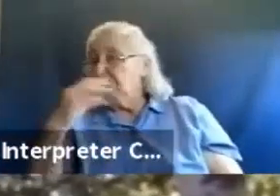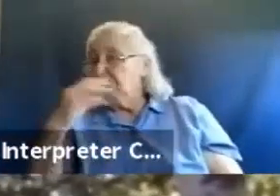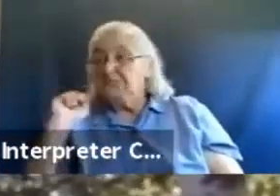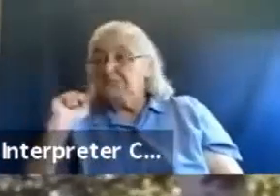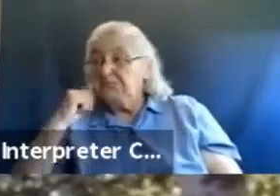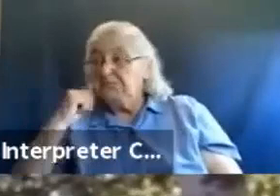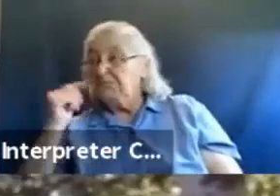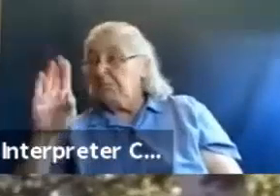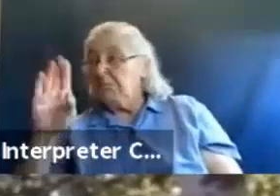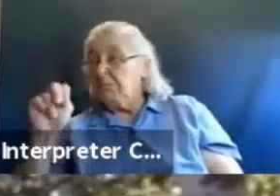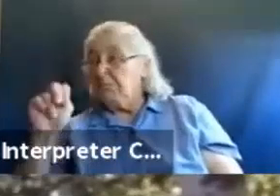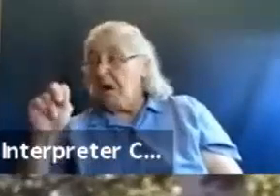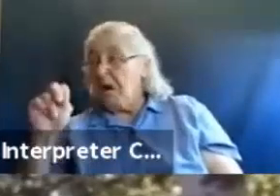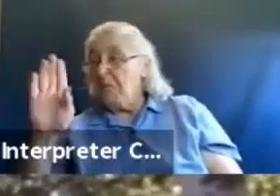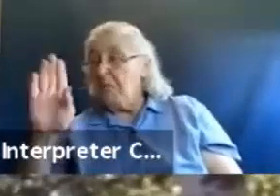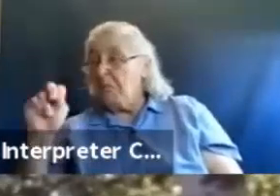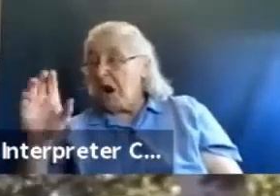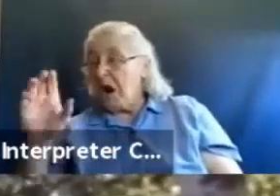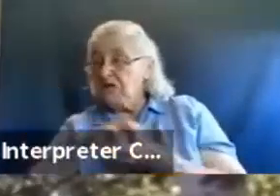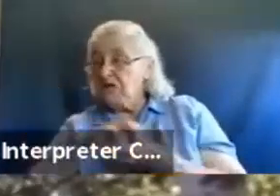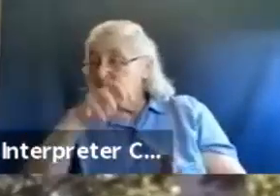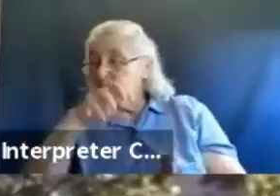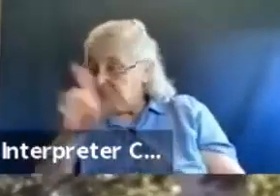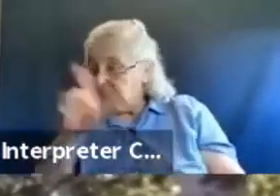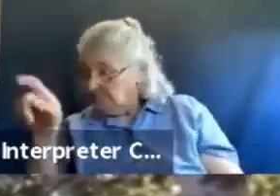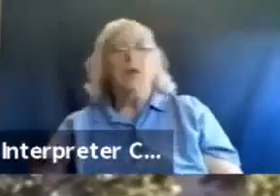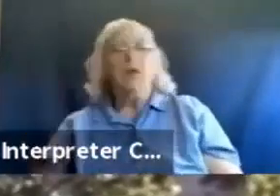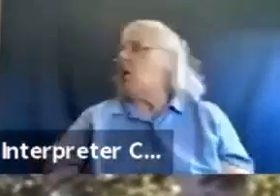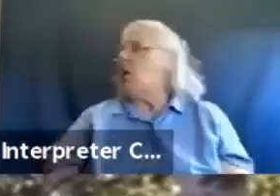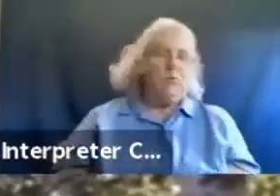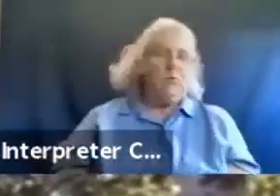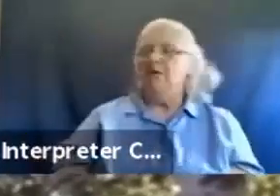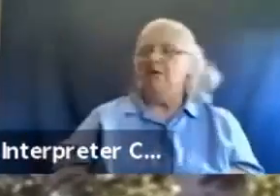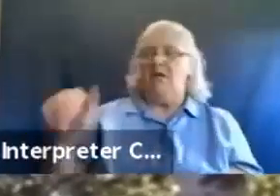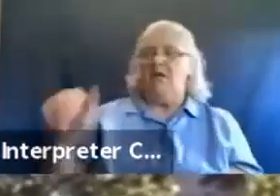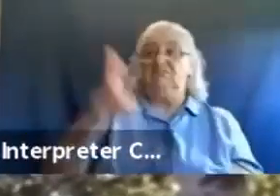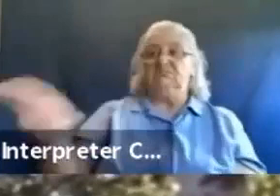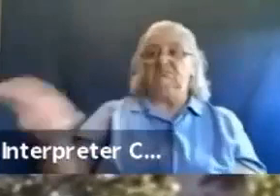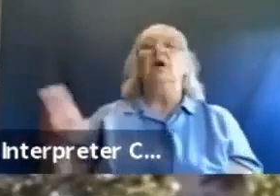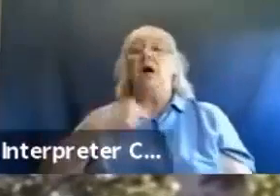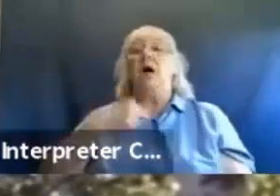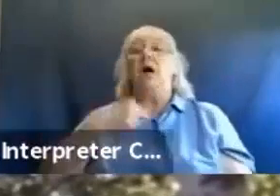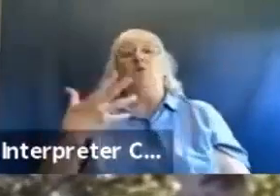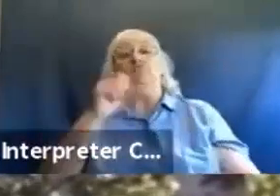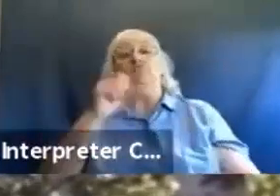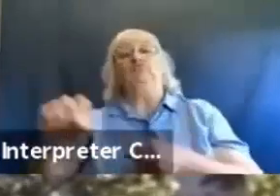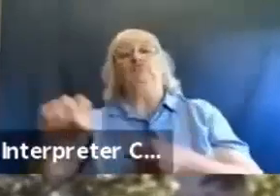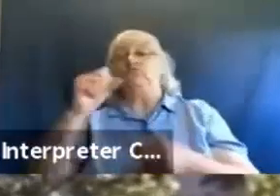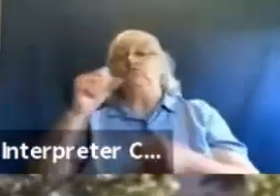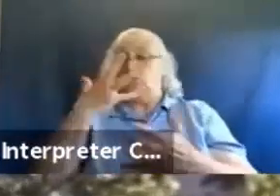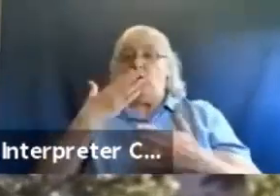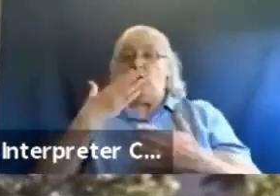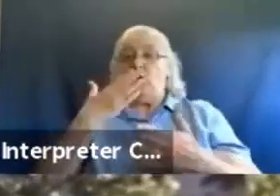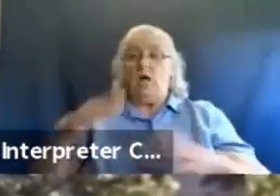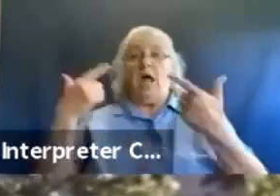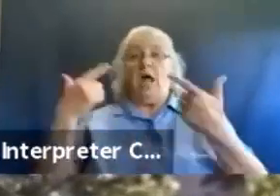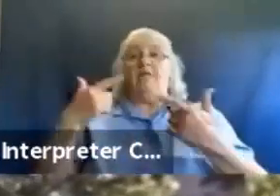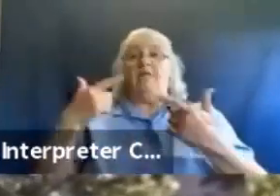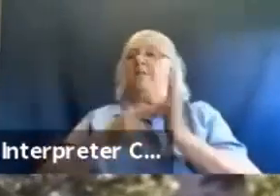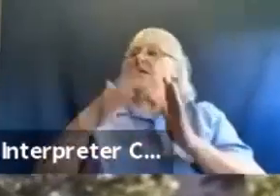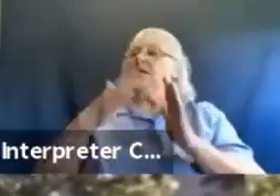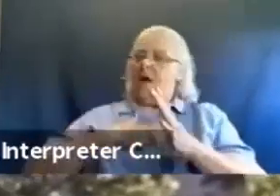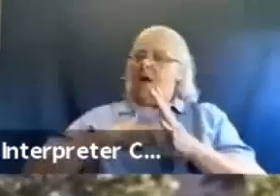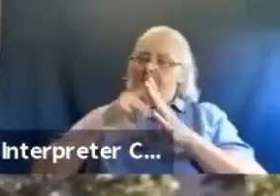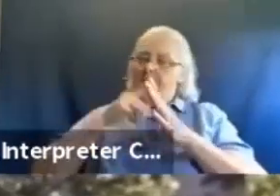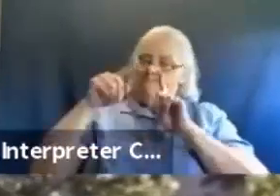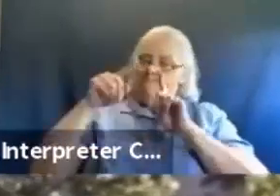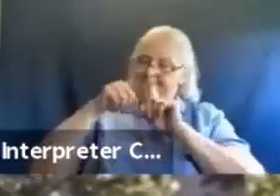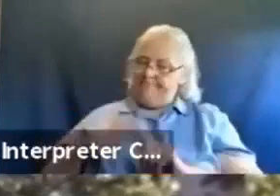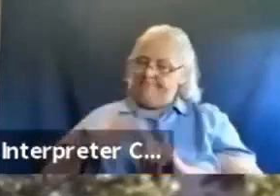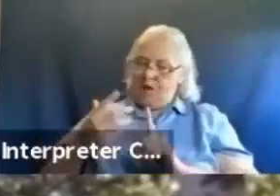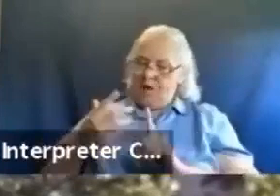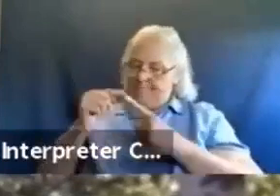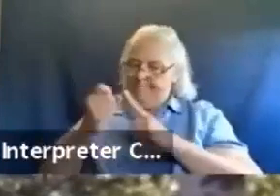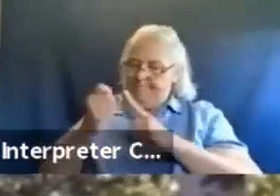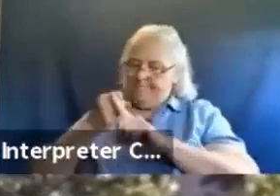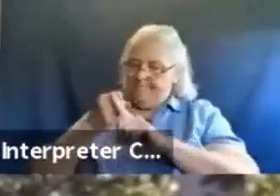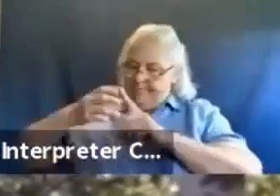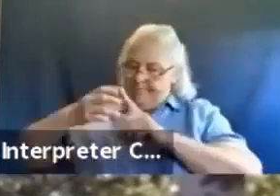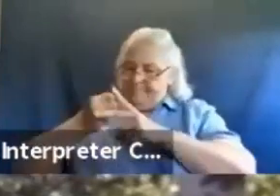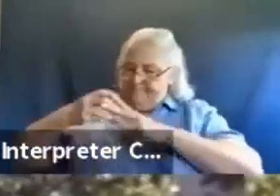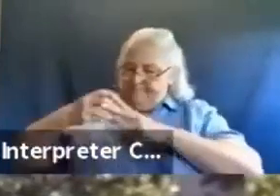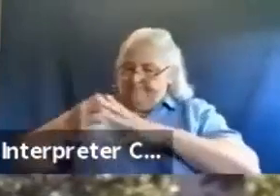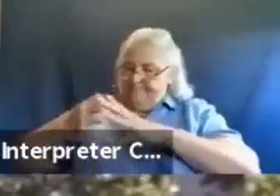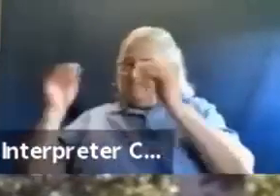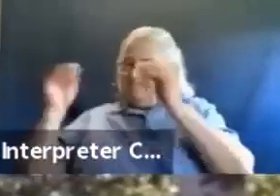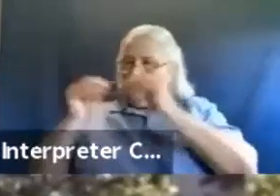Hi, Lydia. >> Hi, 11:55:43 how are you? This is 11:55:46 Lydia. >> Awesome. Good to 11:55:48 see you. >> You too 11:55:50 !